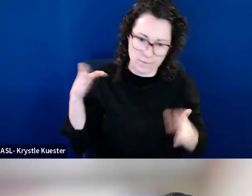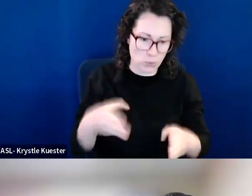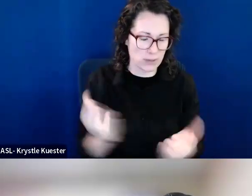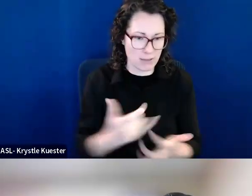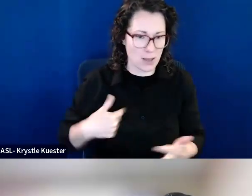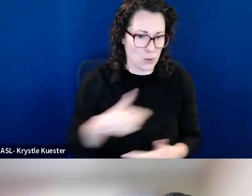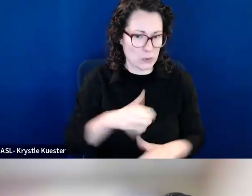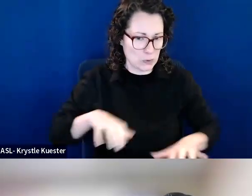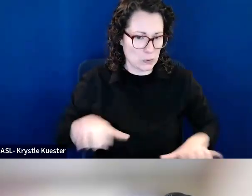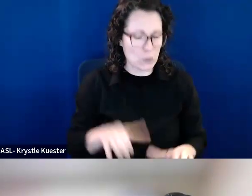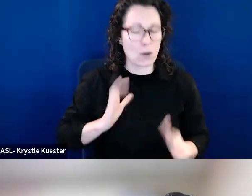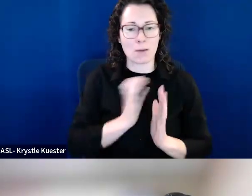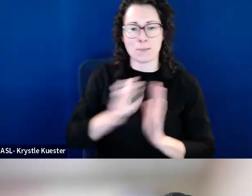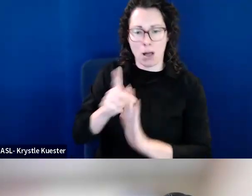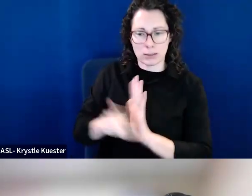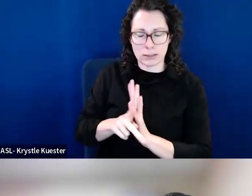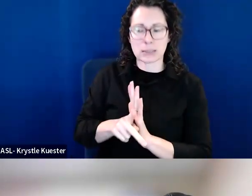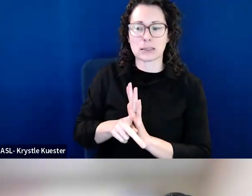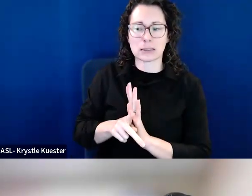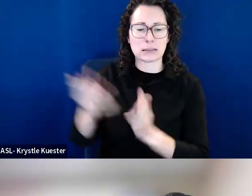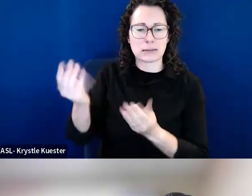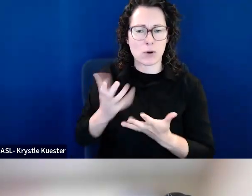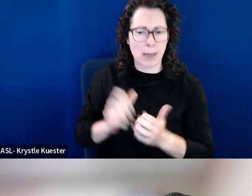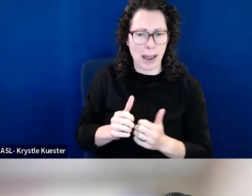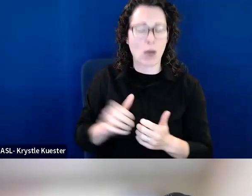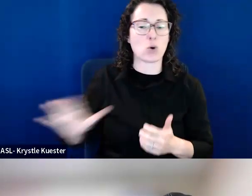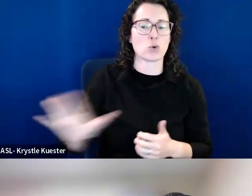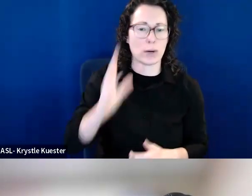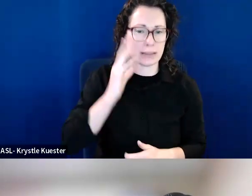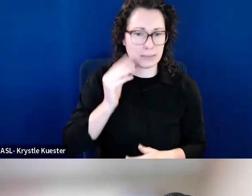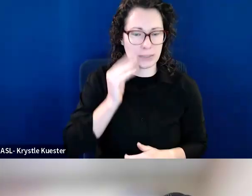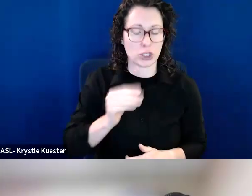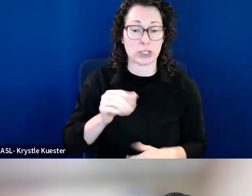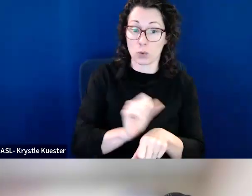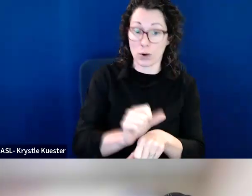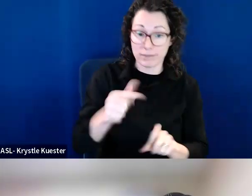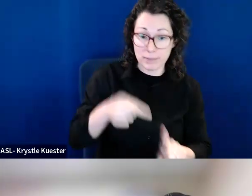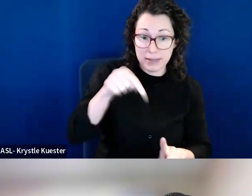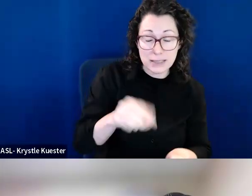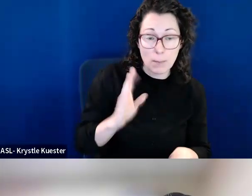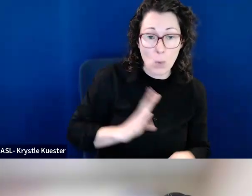policies are informed by your experiences, your views, the work of this board. Like we would love